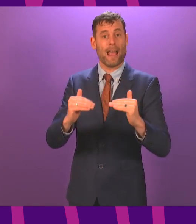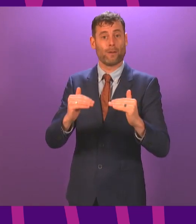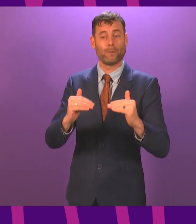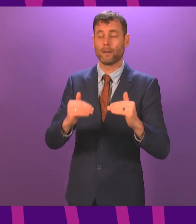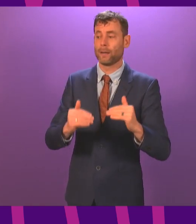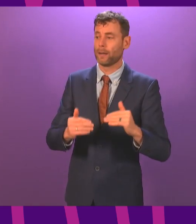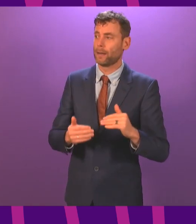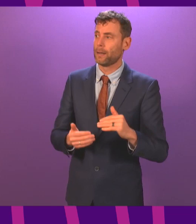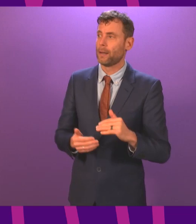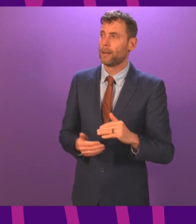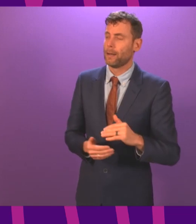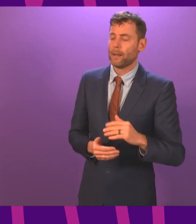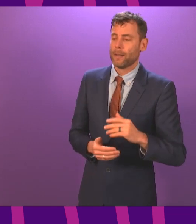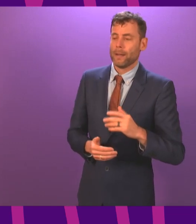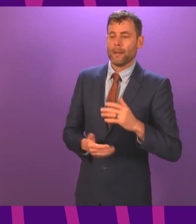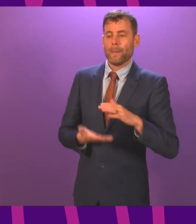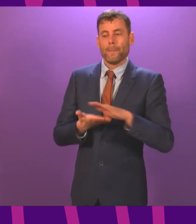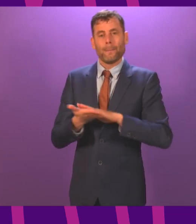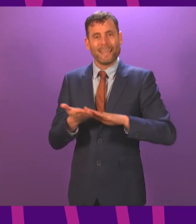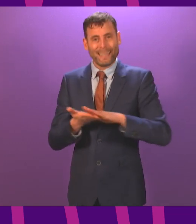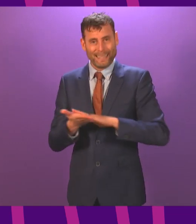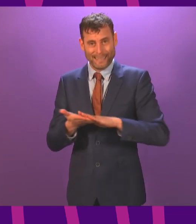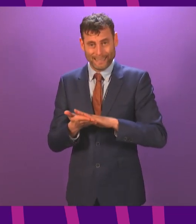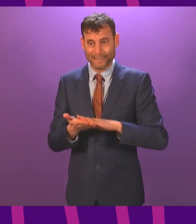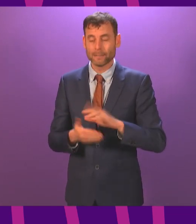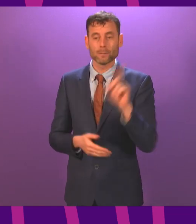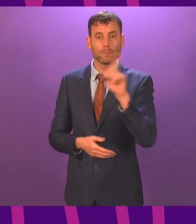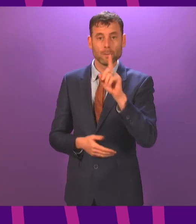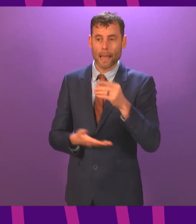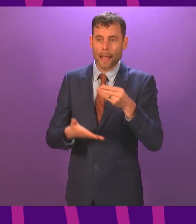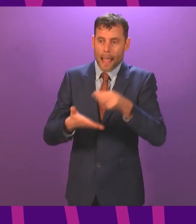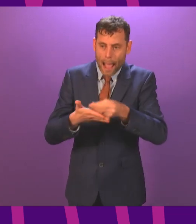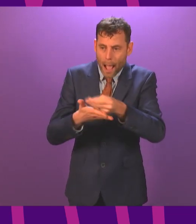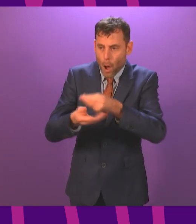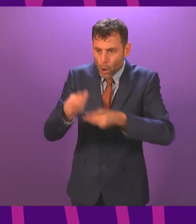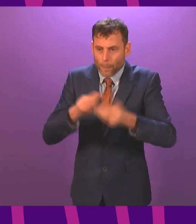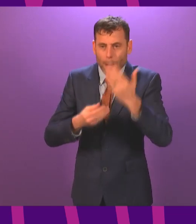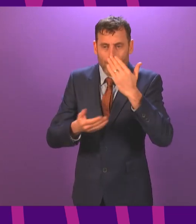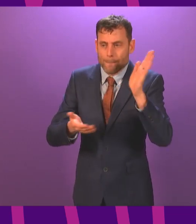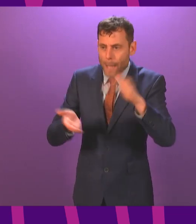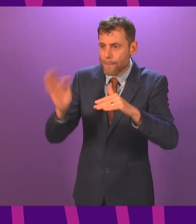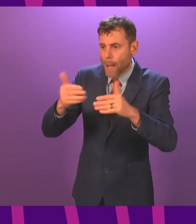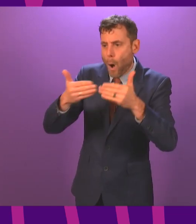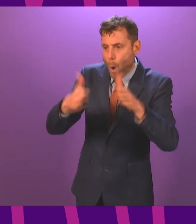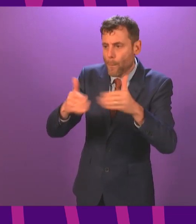a neutral act for any area. Going down a level means more opening up of the economy and society,